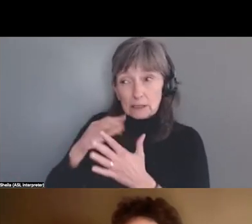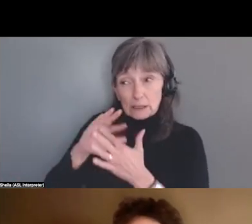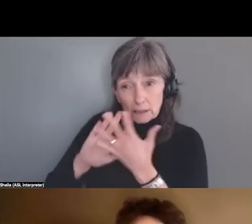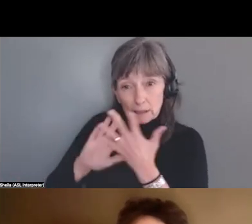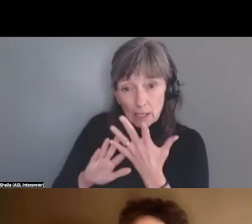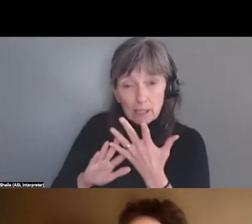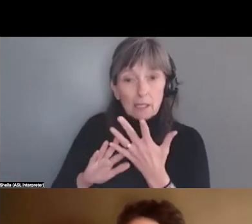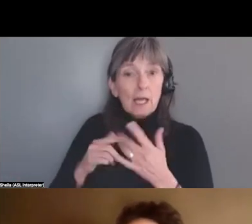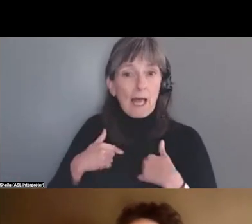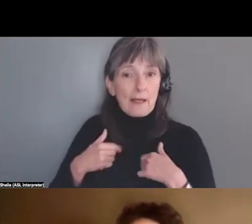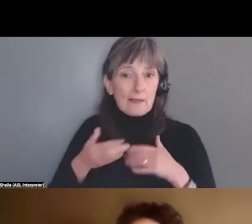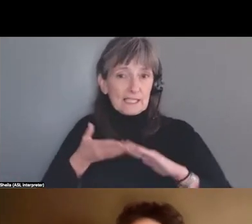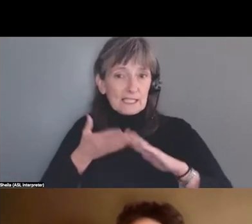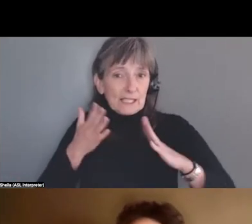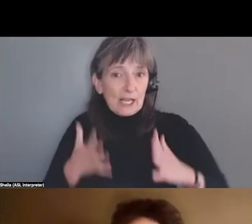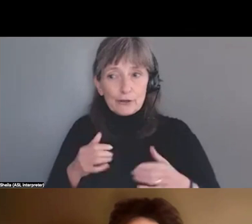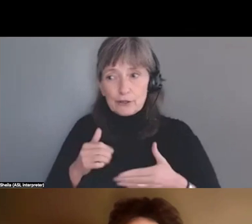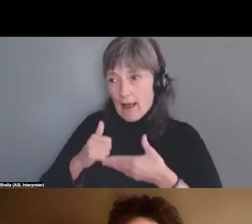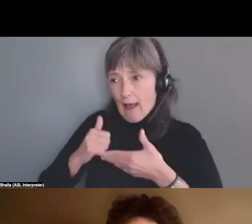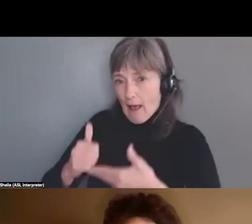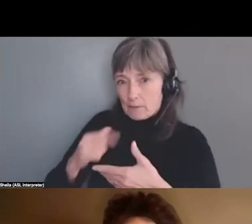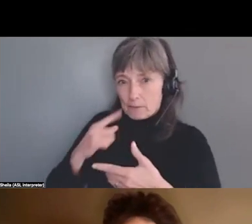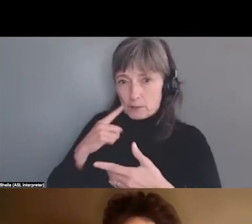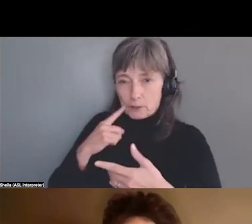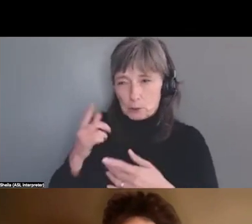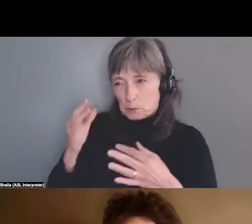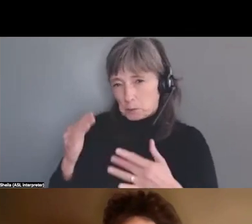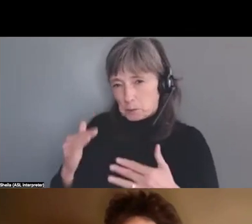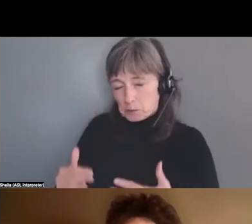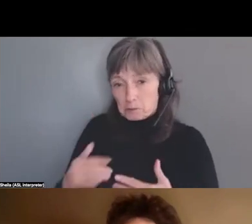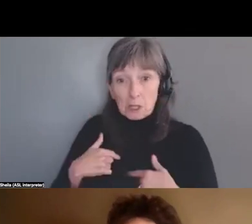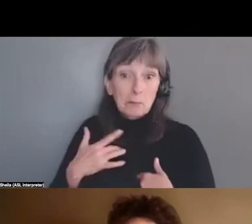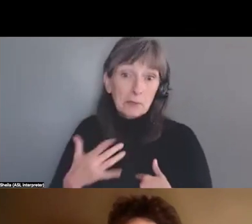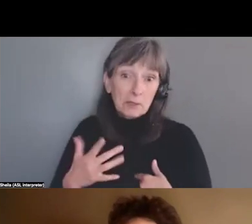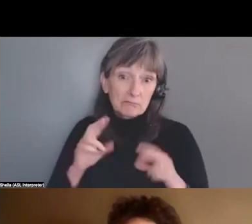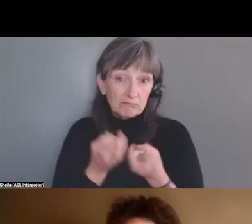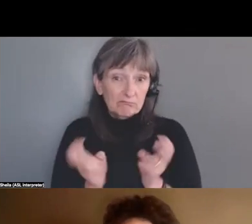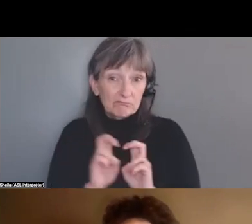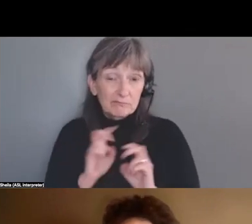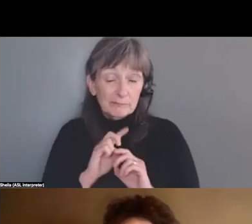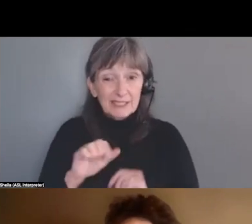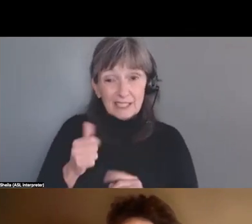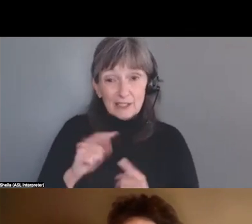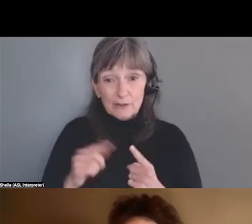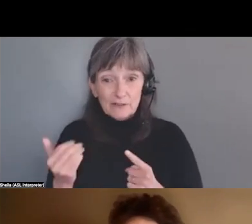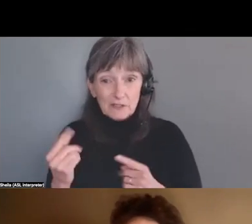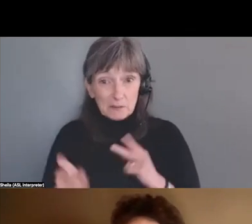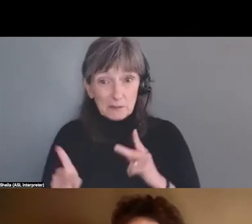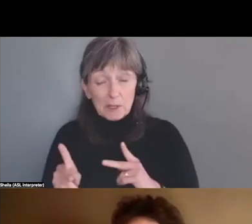often around 10 to 15 people involved. And maybe each one of them has a slightly different idea,